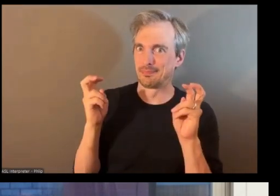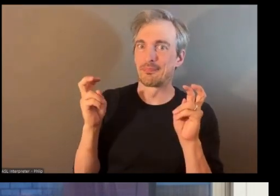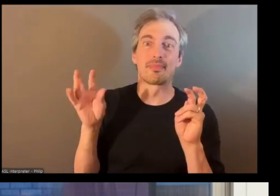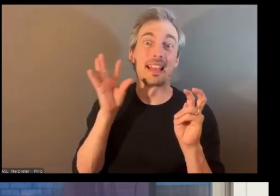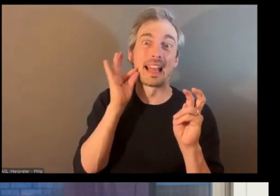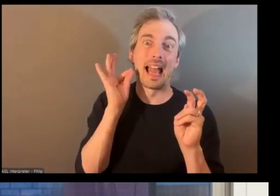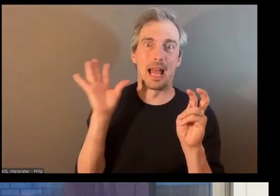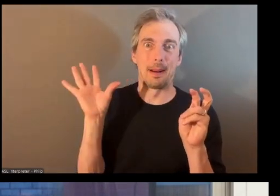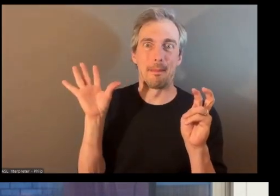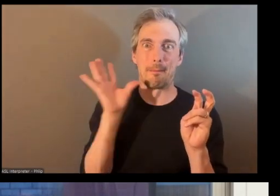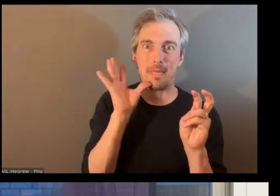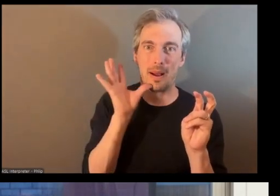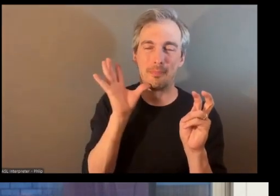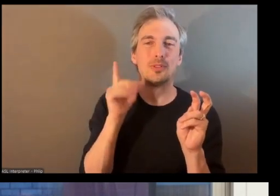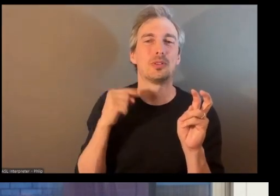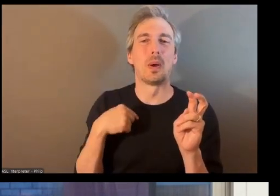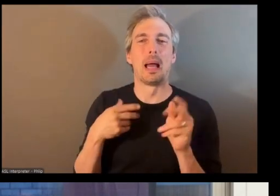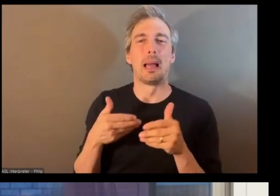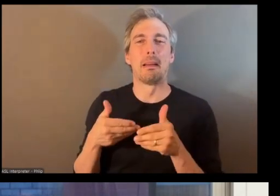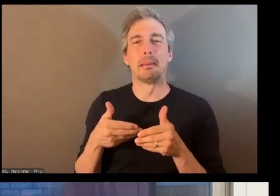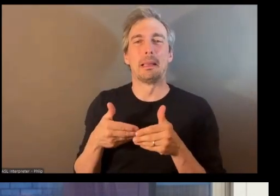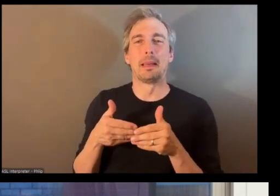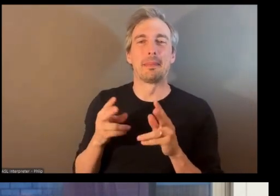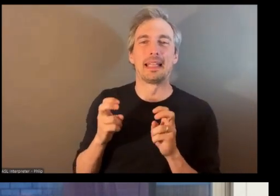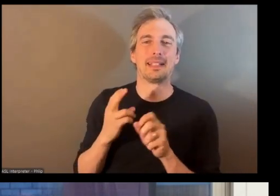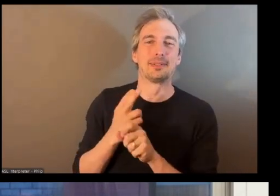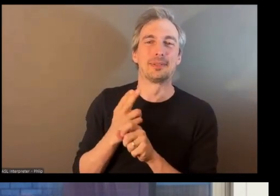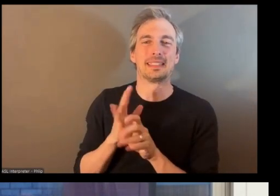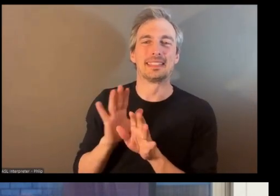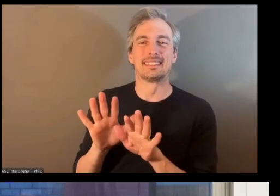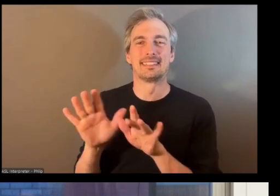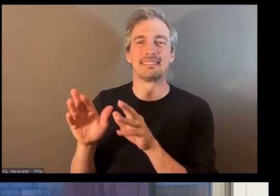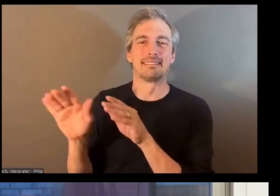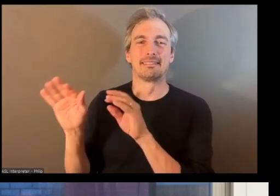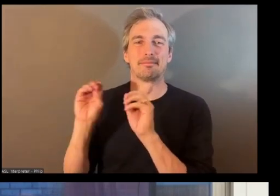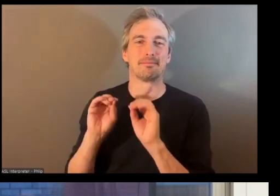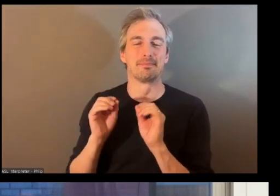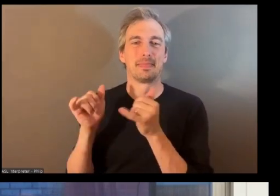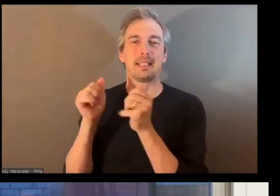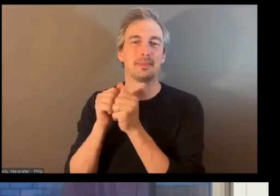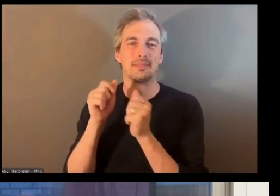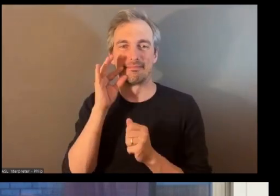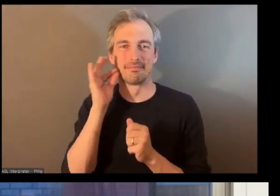All right. So... Let's talk about users with different language proficiencies.